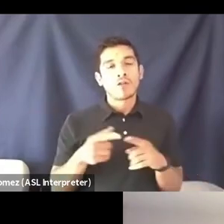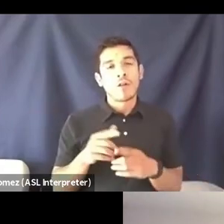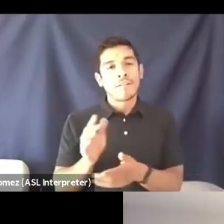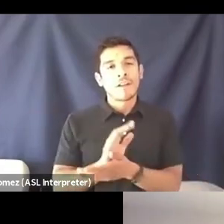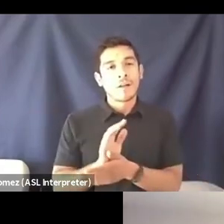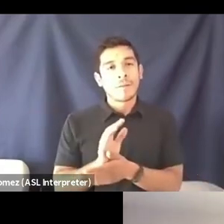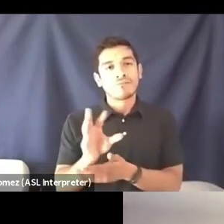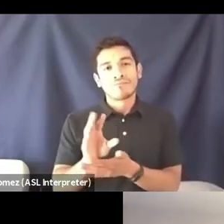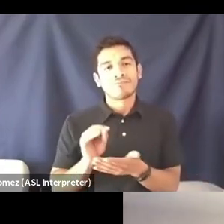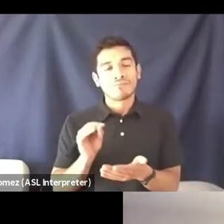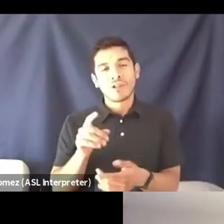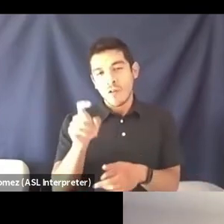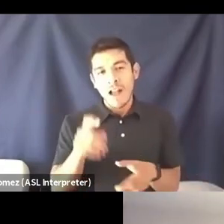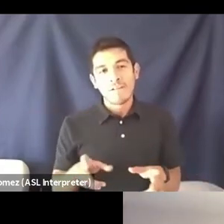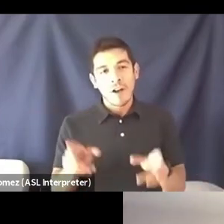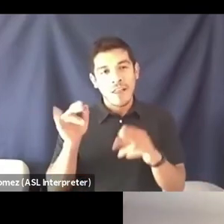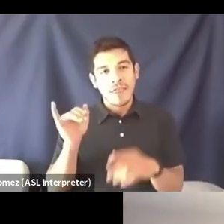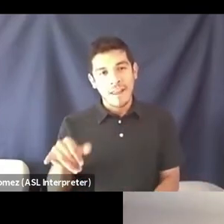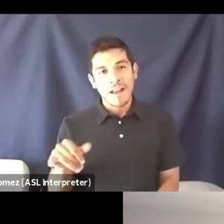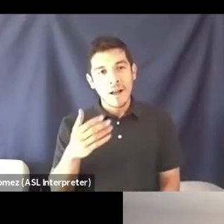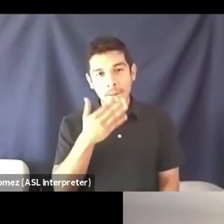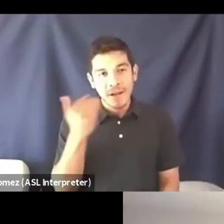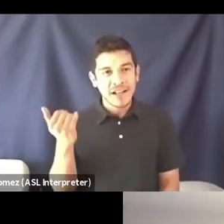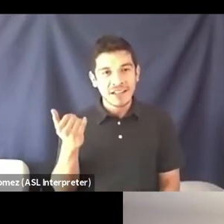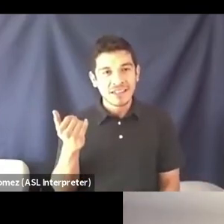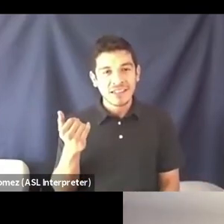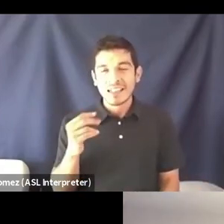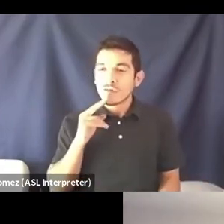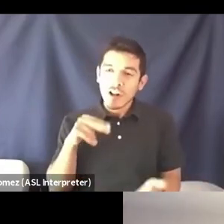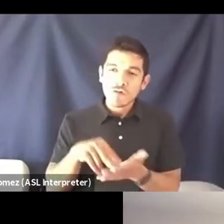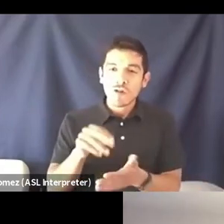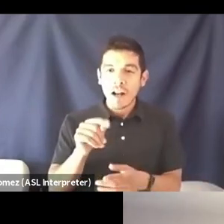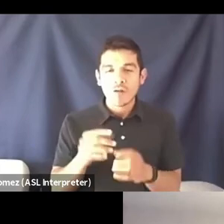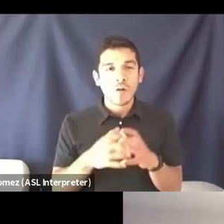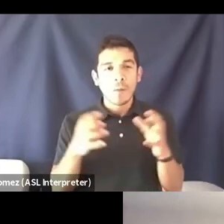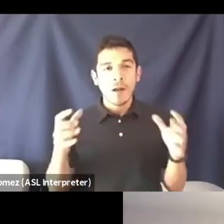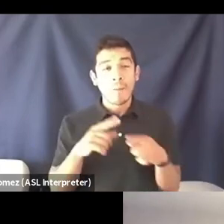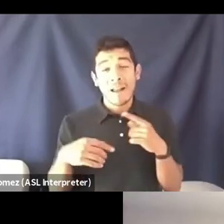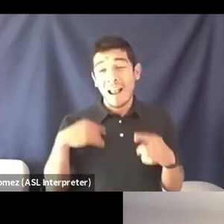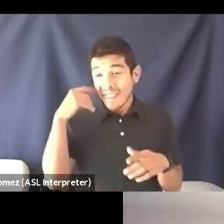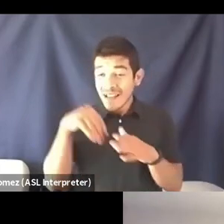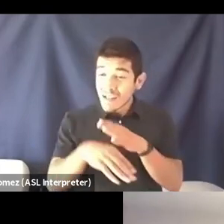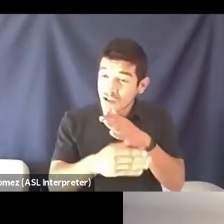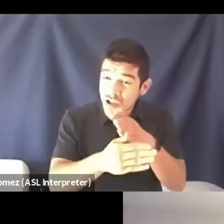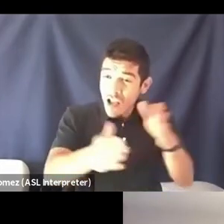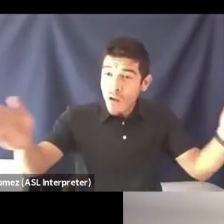you got to cut this. 'Cause it stood out so much. But I think in general, the whole Nanping segment,